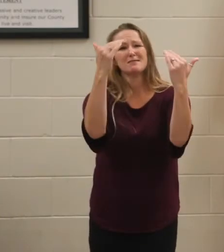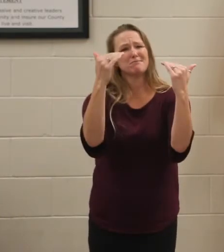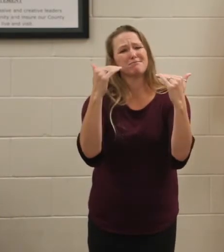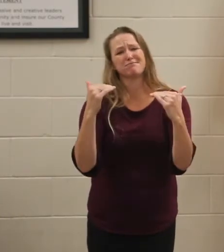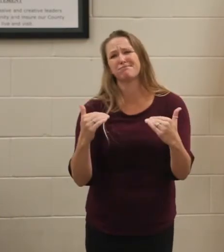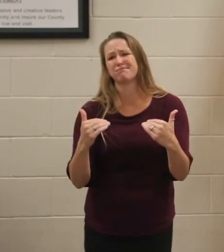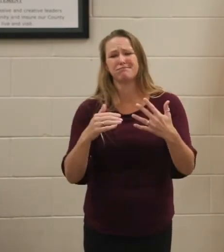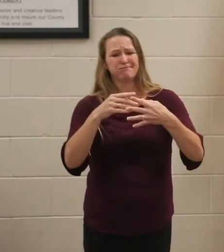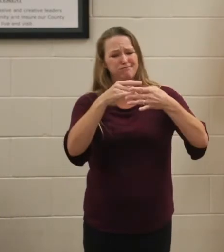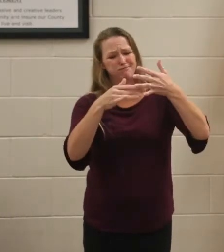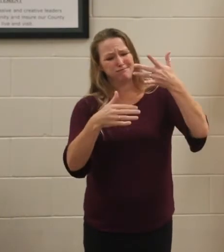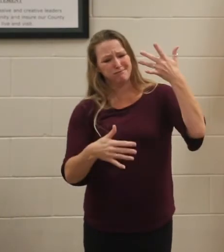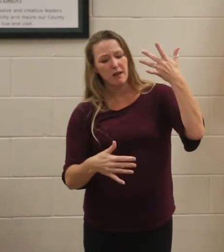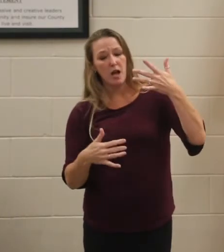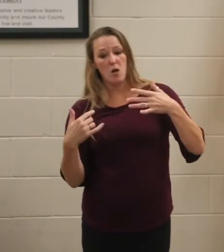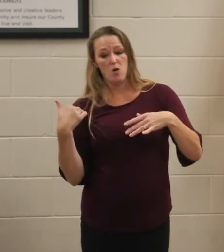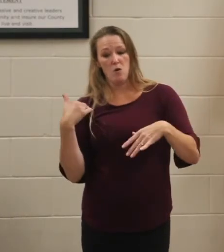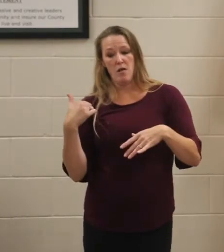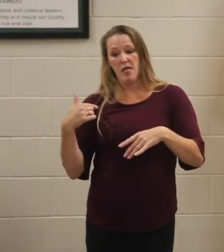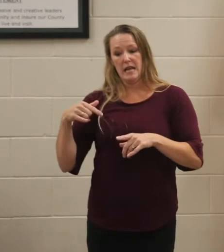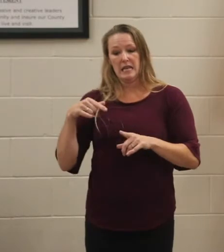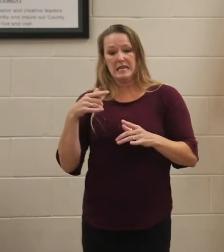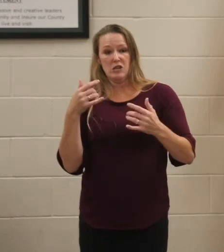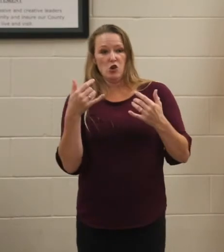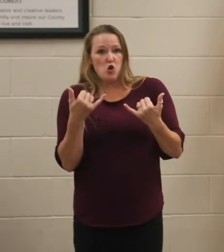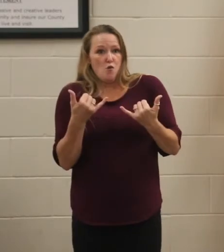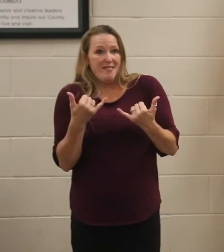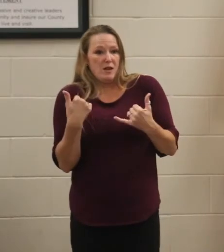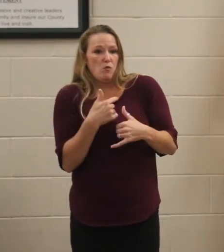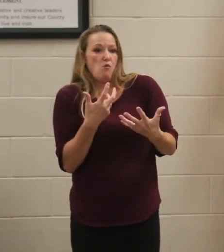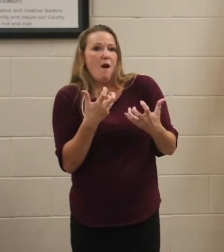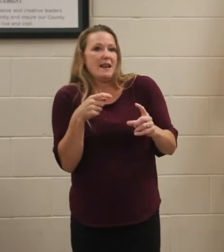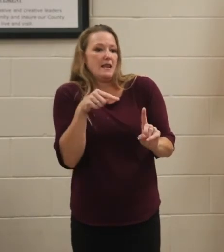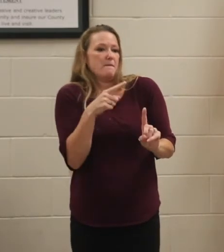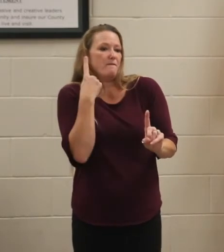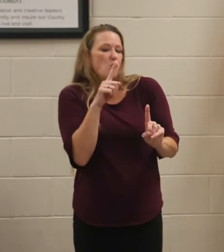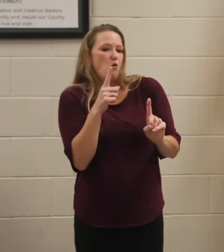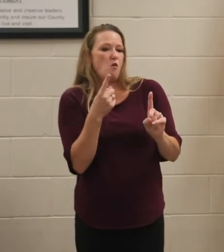currently wanted for a felony evading a peace officer warrant